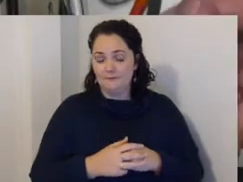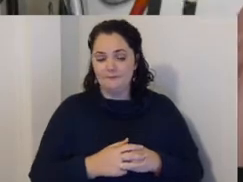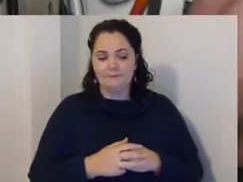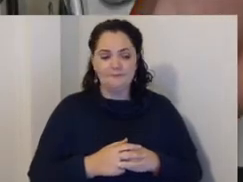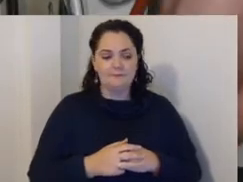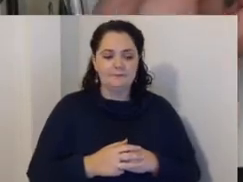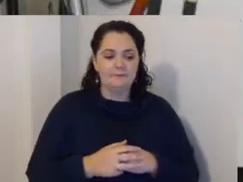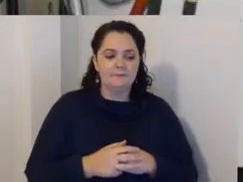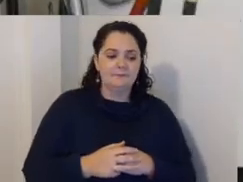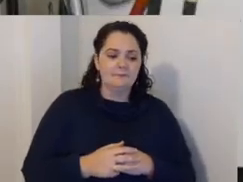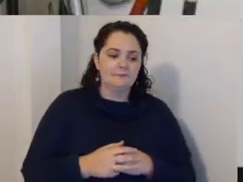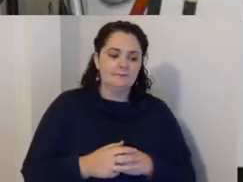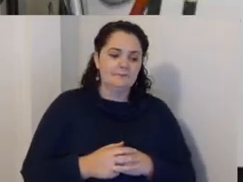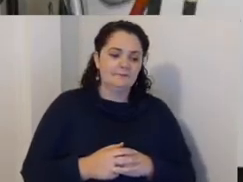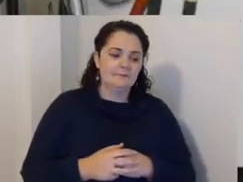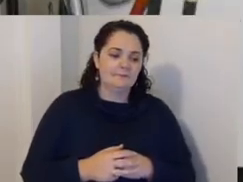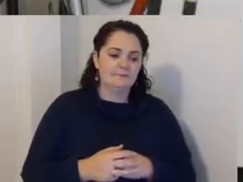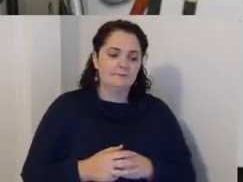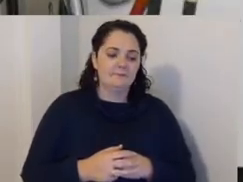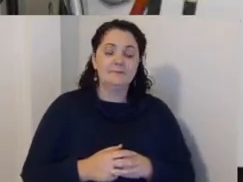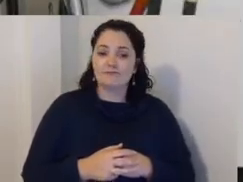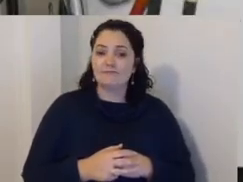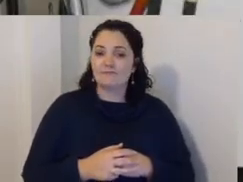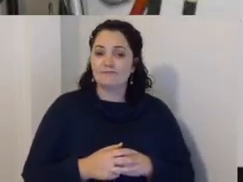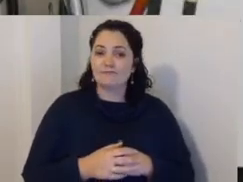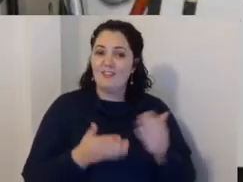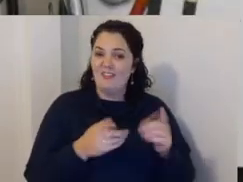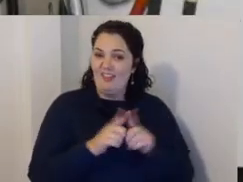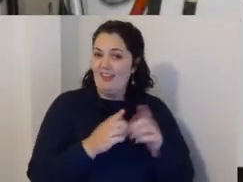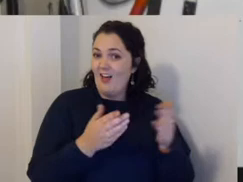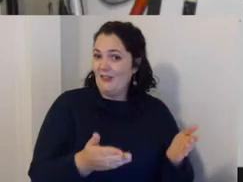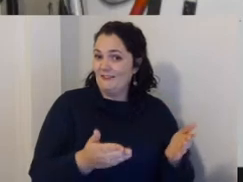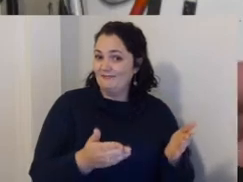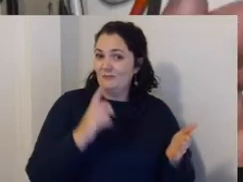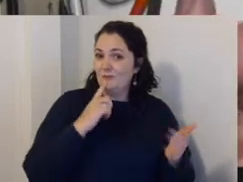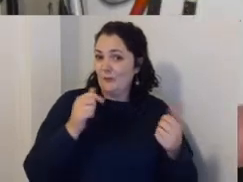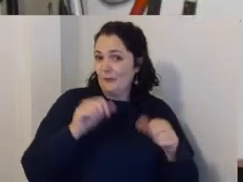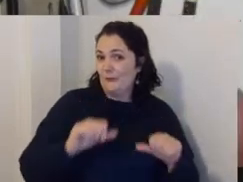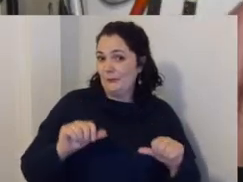against that darkness there now that's the method that we're going to use to start to establish this